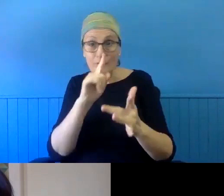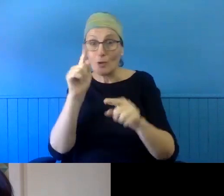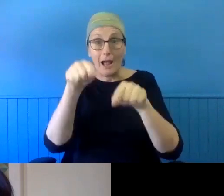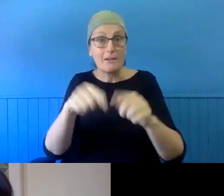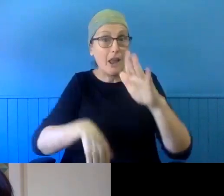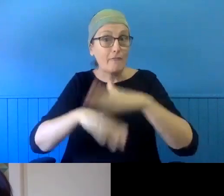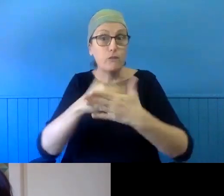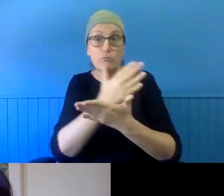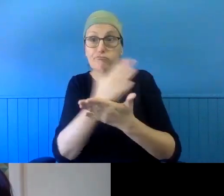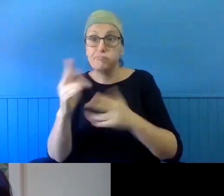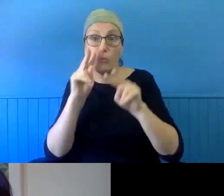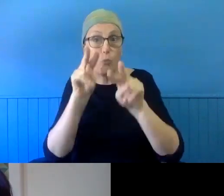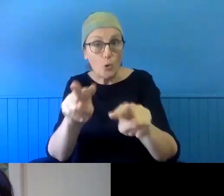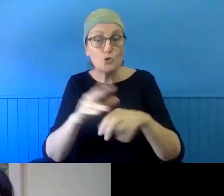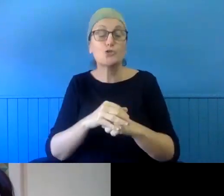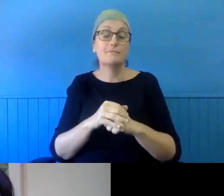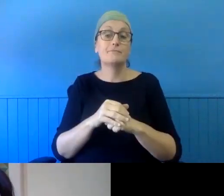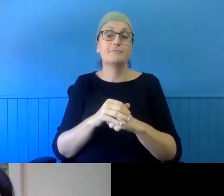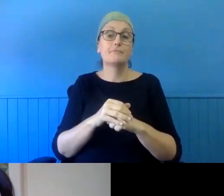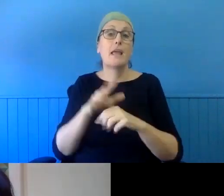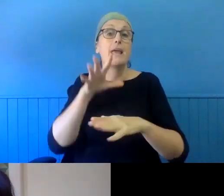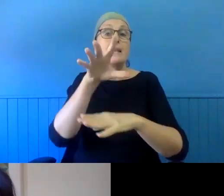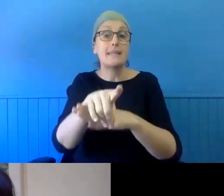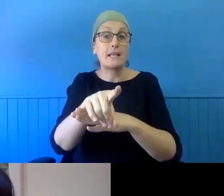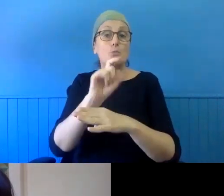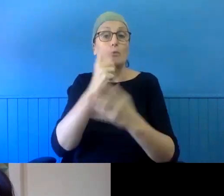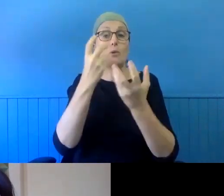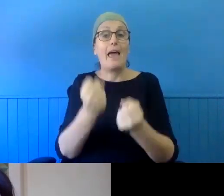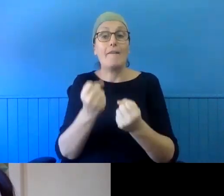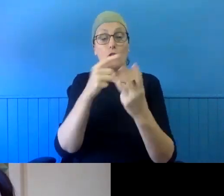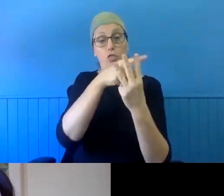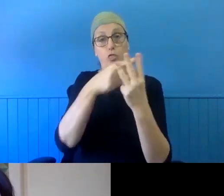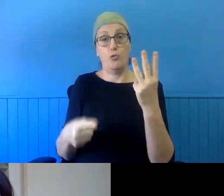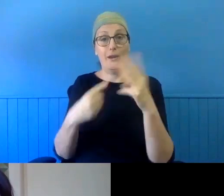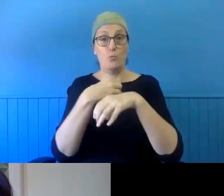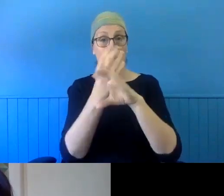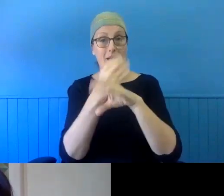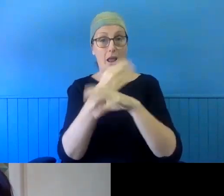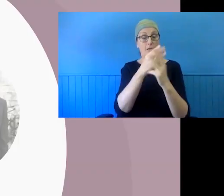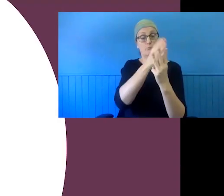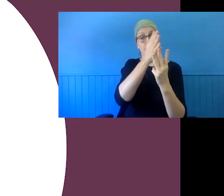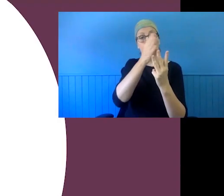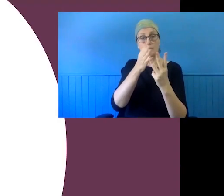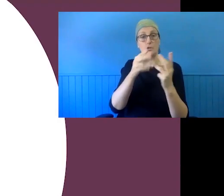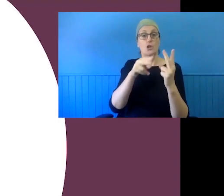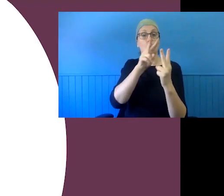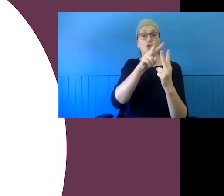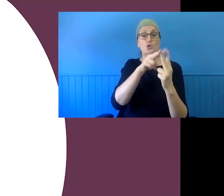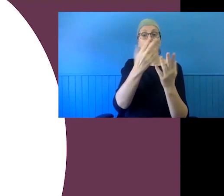webinars. We've got two on Wednesday and then one on Friday. We've got